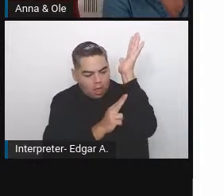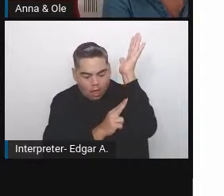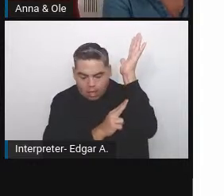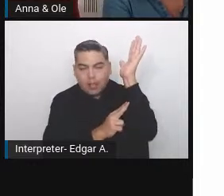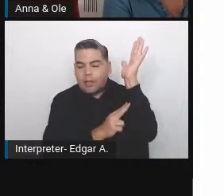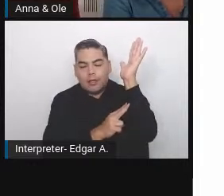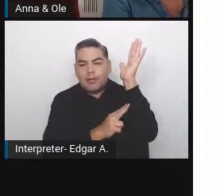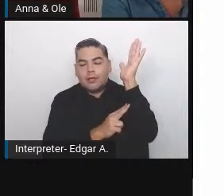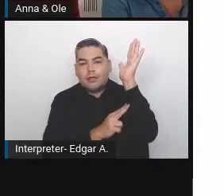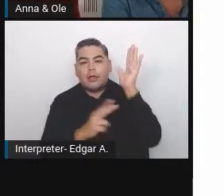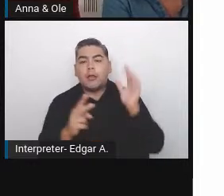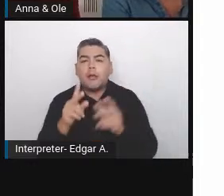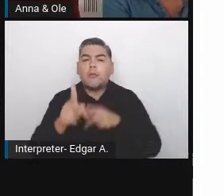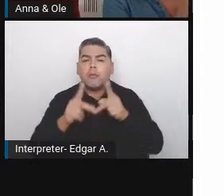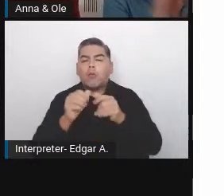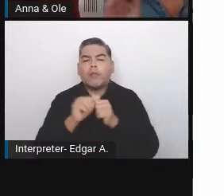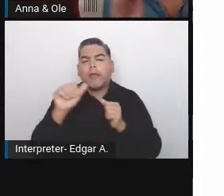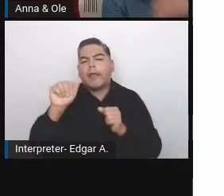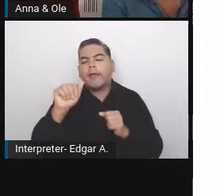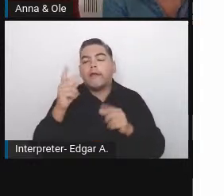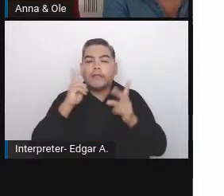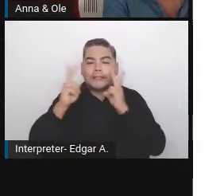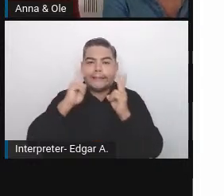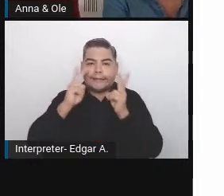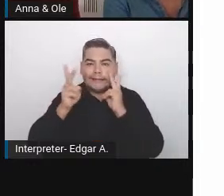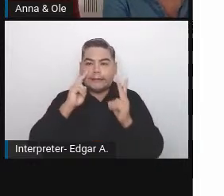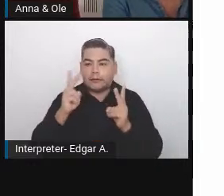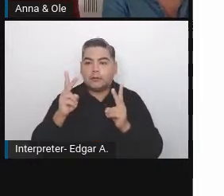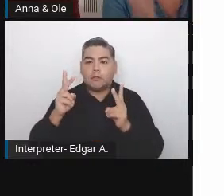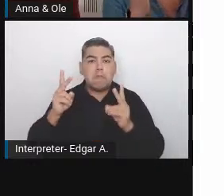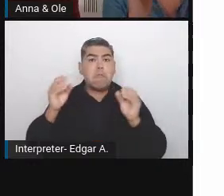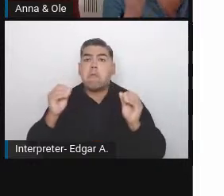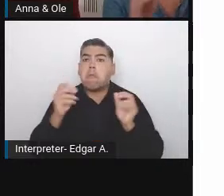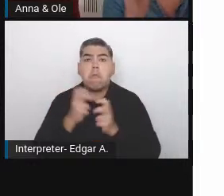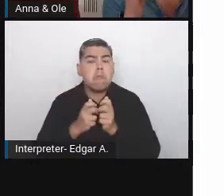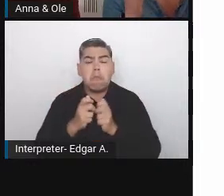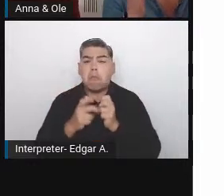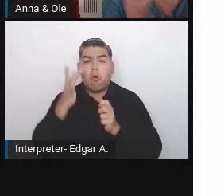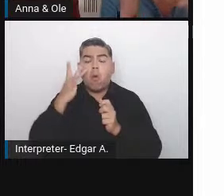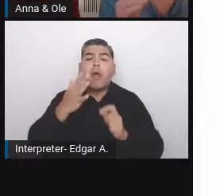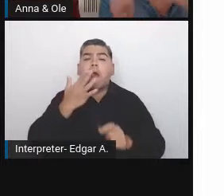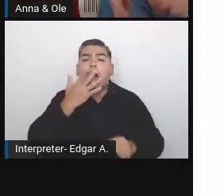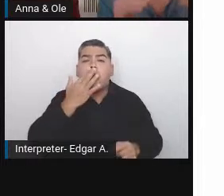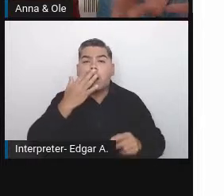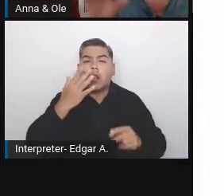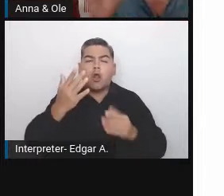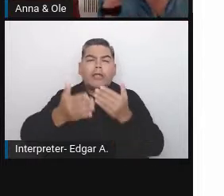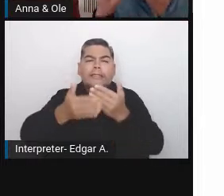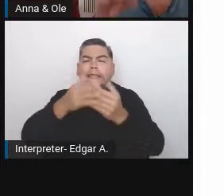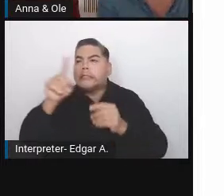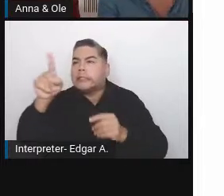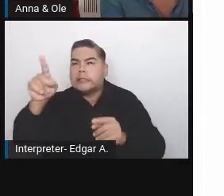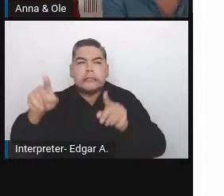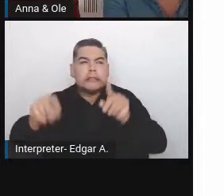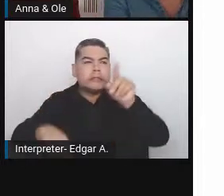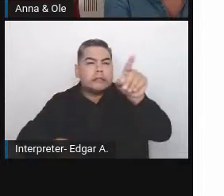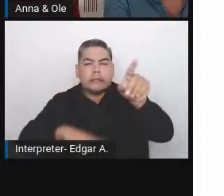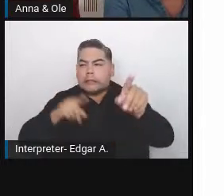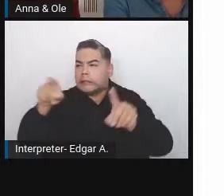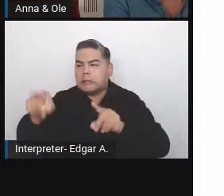the pages were so long. When using a screen reader it is difficult to find the content within that page whereas we could see people with vision had no